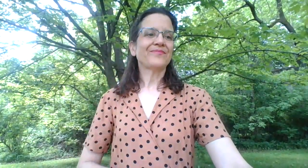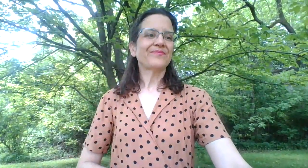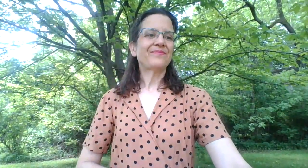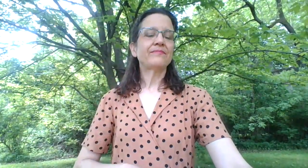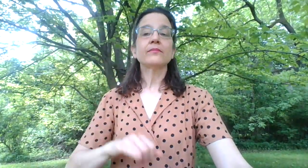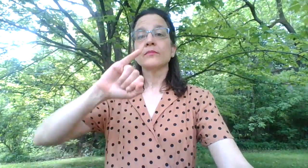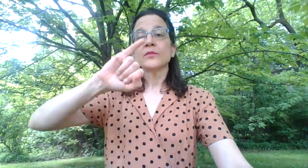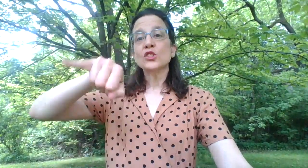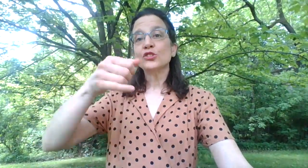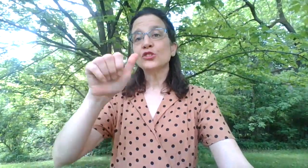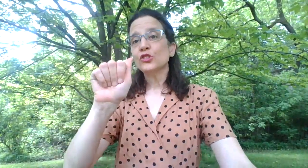Jaeden,